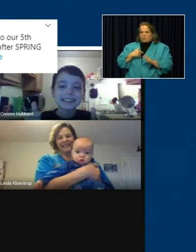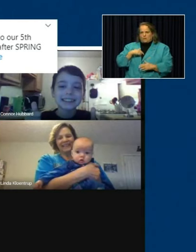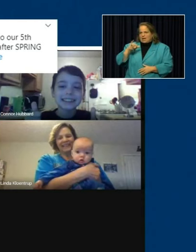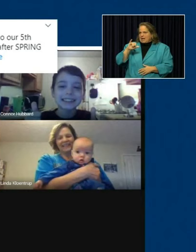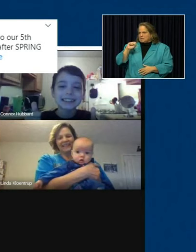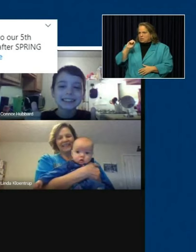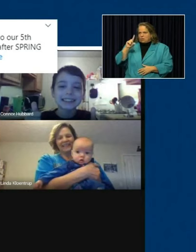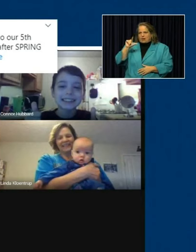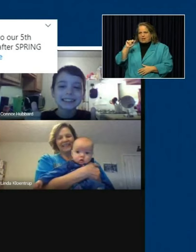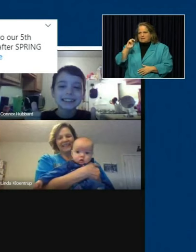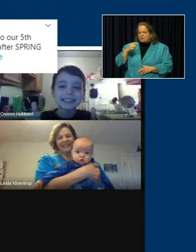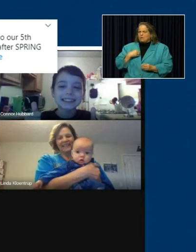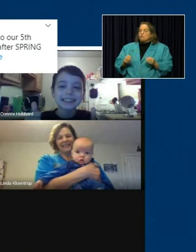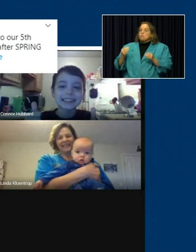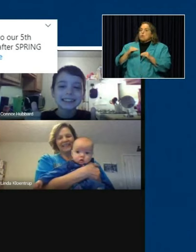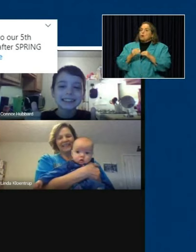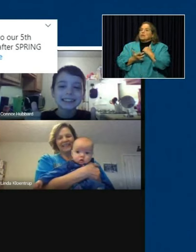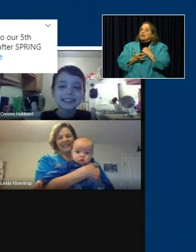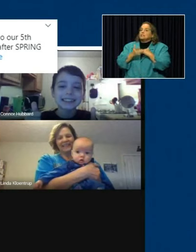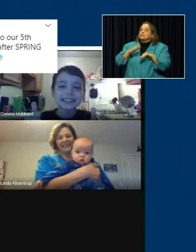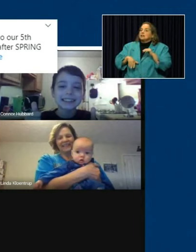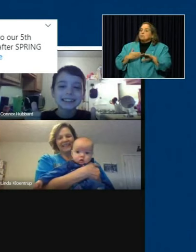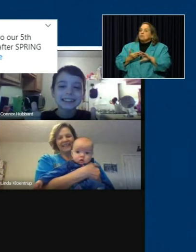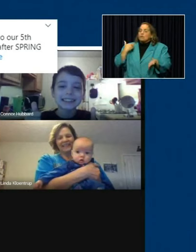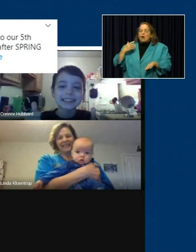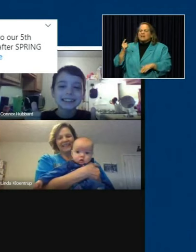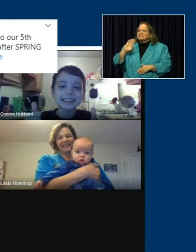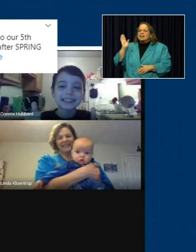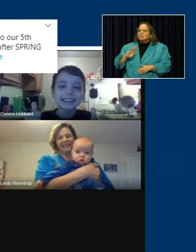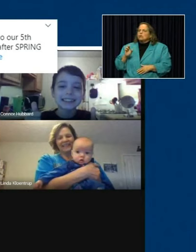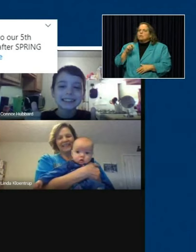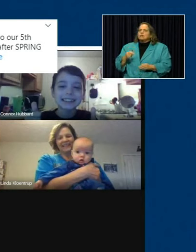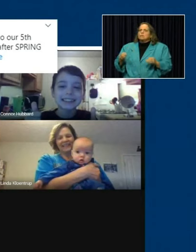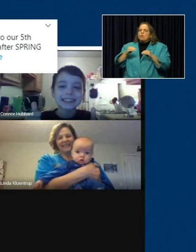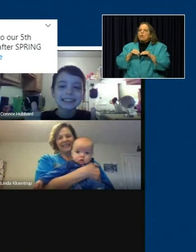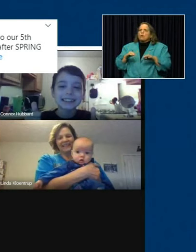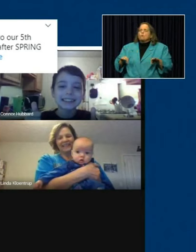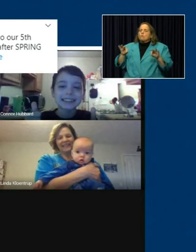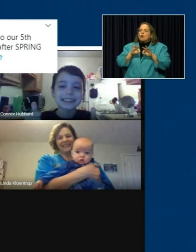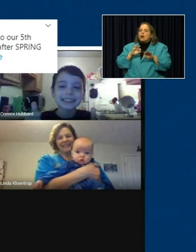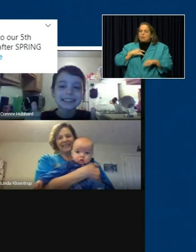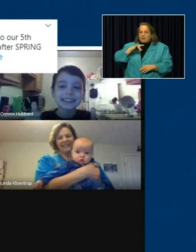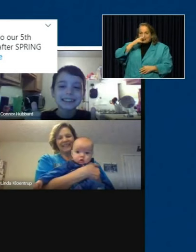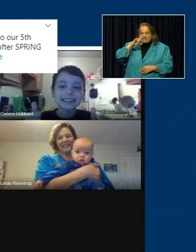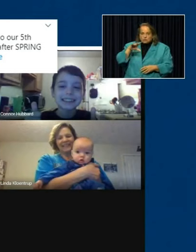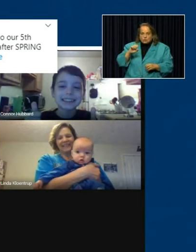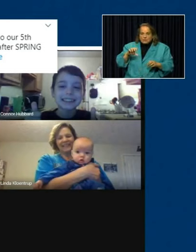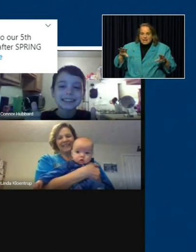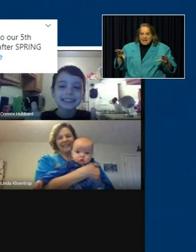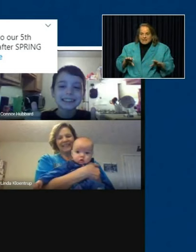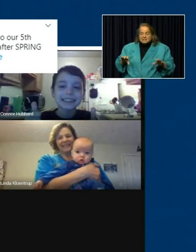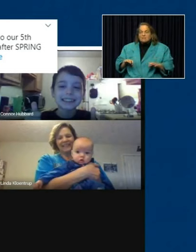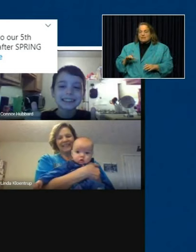THIS IS BELLARMINE'S BASKETBALL COACH, COACH DAVENPORT. MY NAME IS SCOTT DAVENPORT